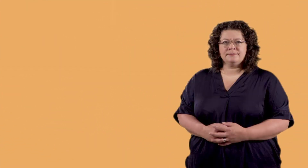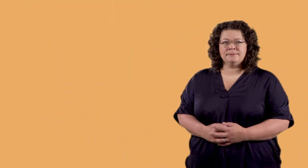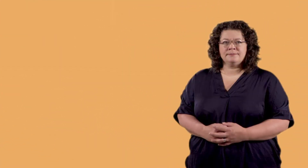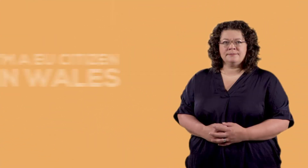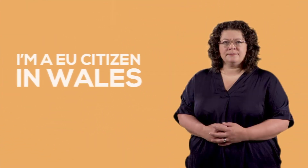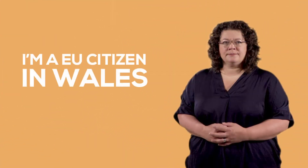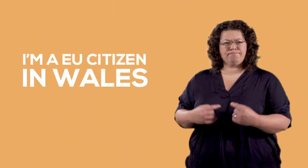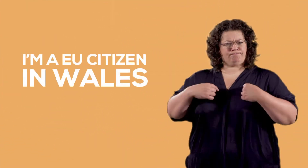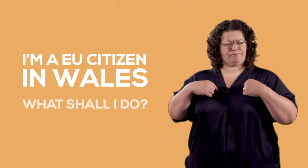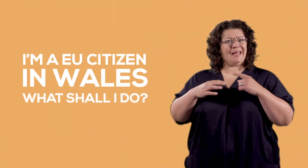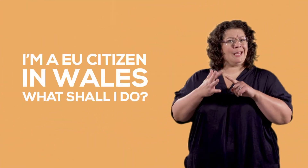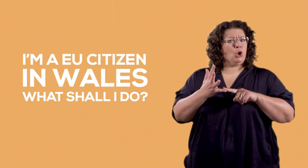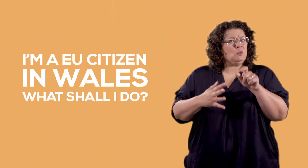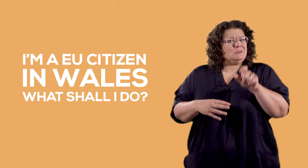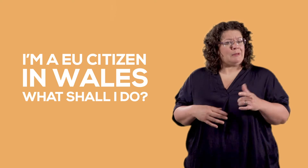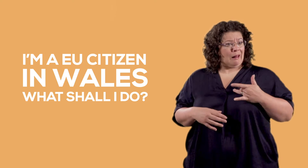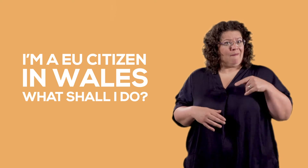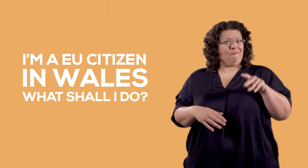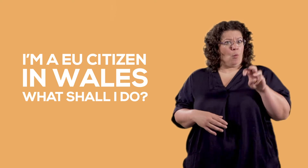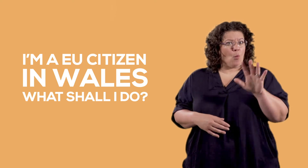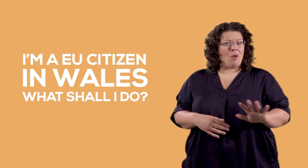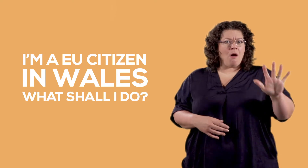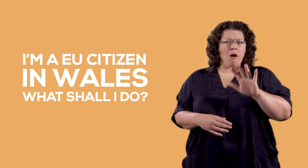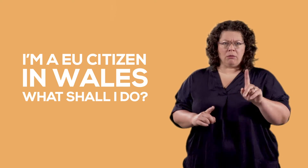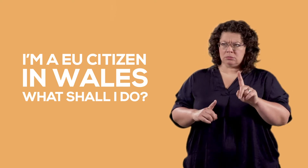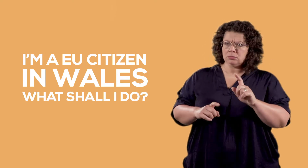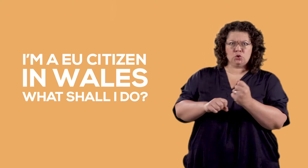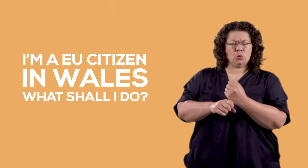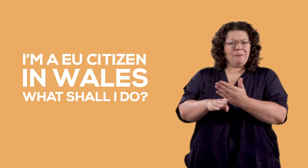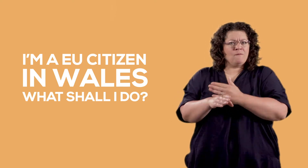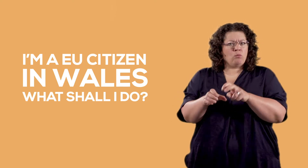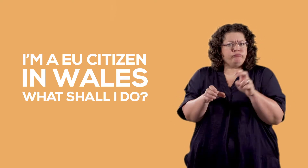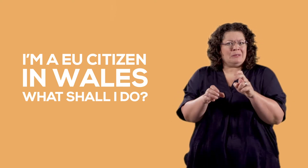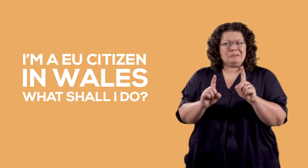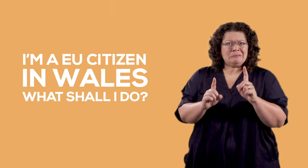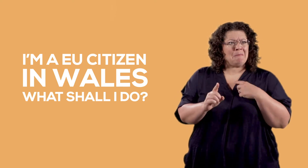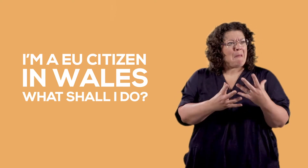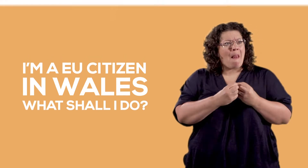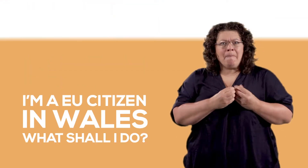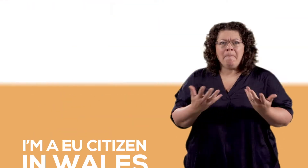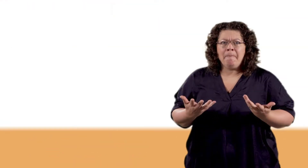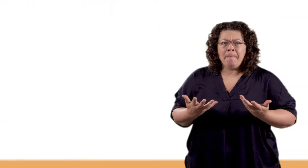I am an EU citizen living in Wales. What should I do before Brexit? Is the help available?